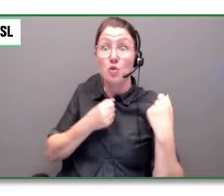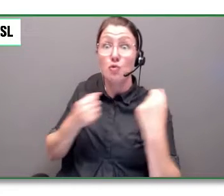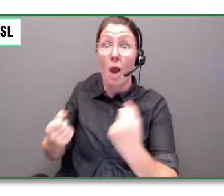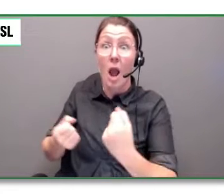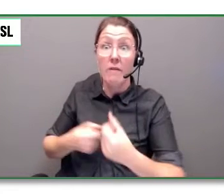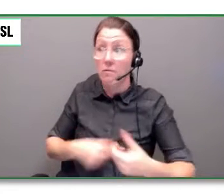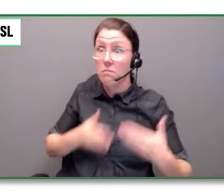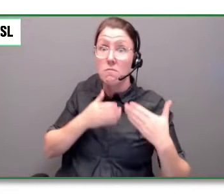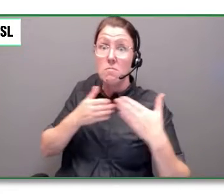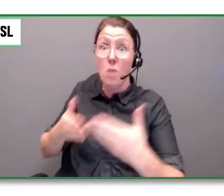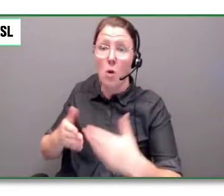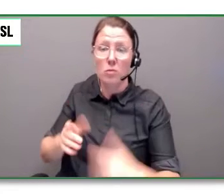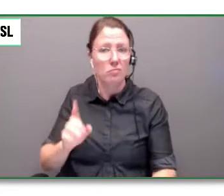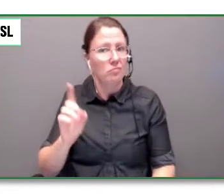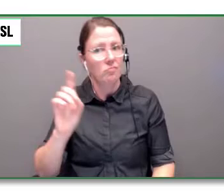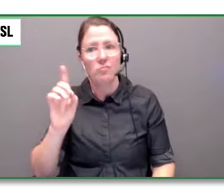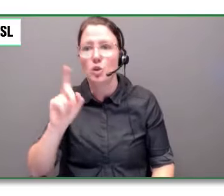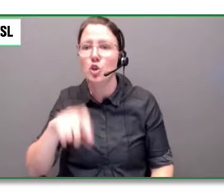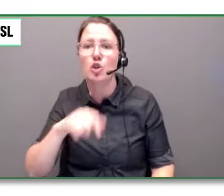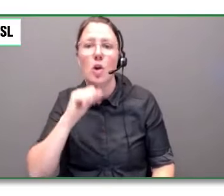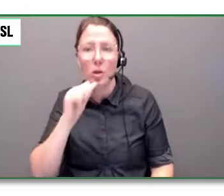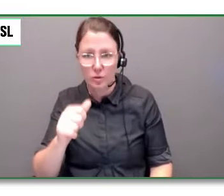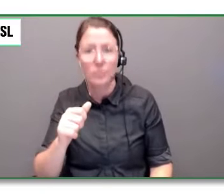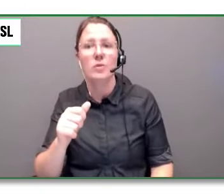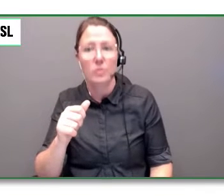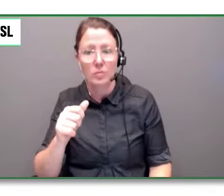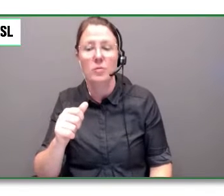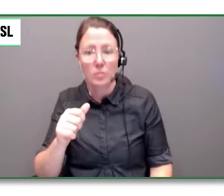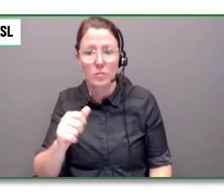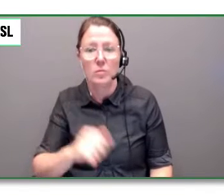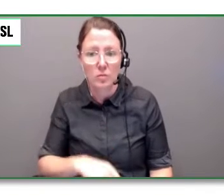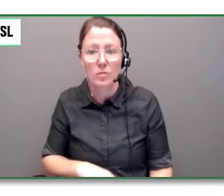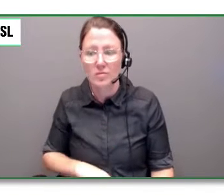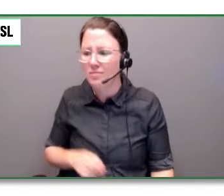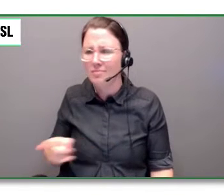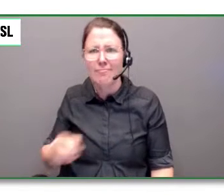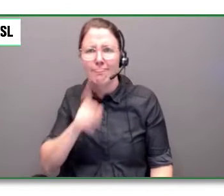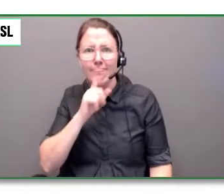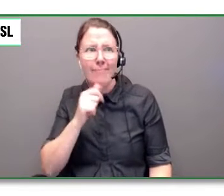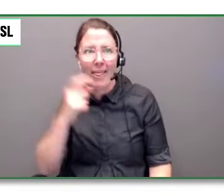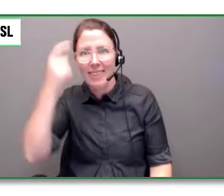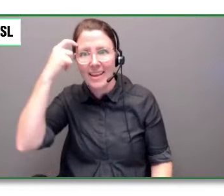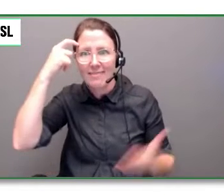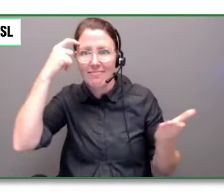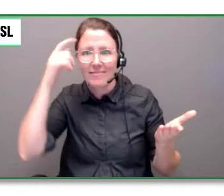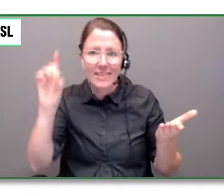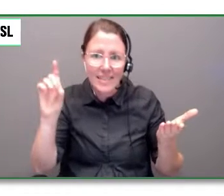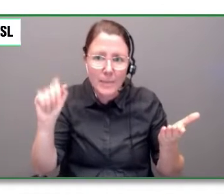Um not even thinking about a disability and accessibility that way but just also